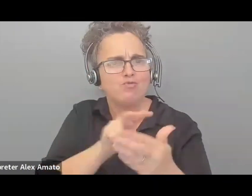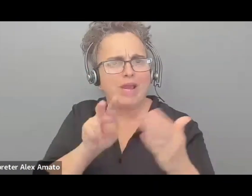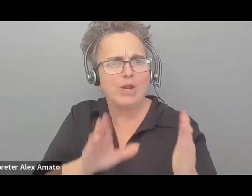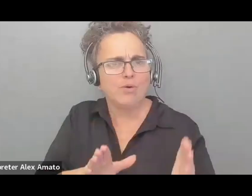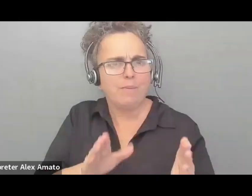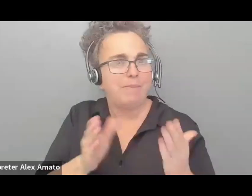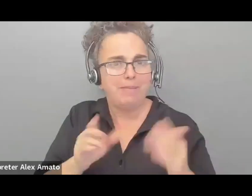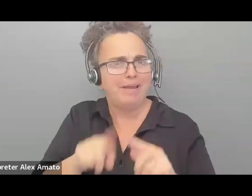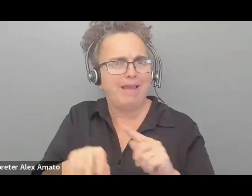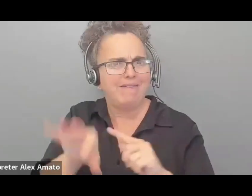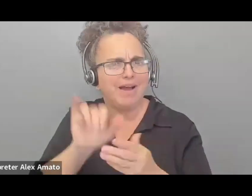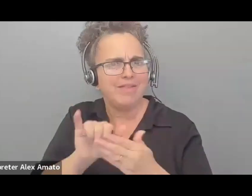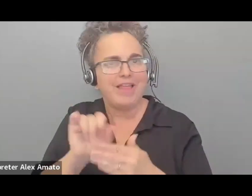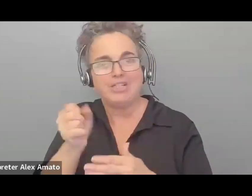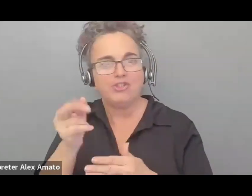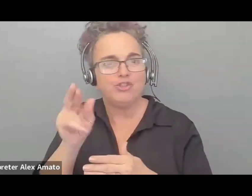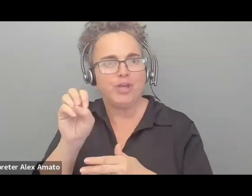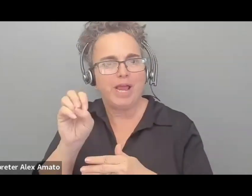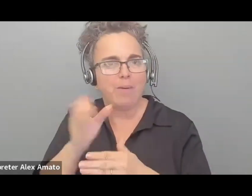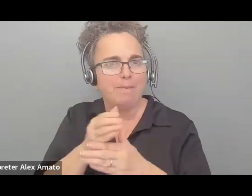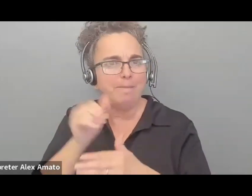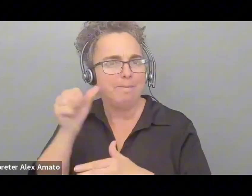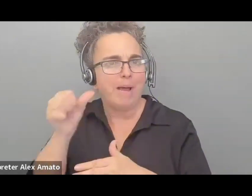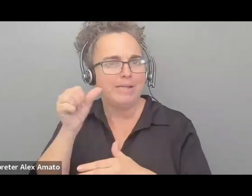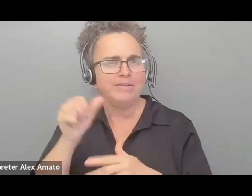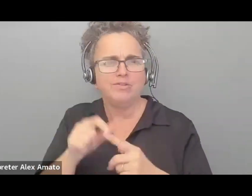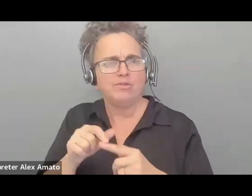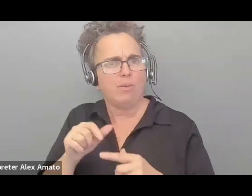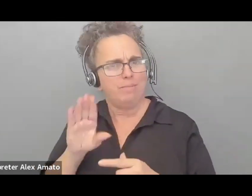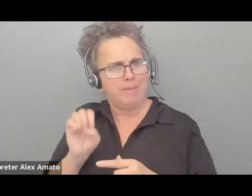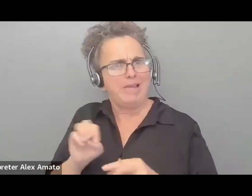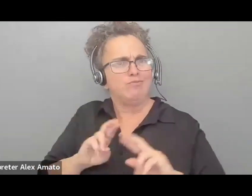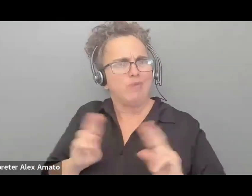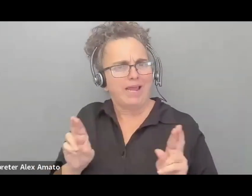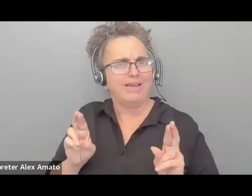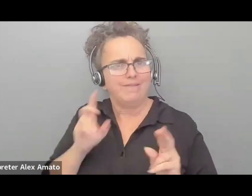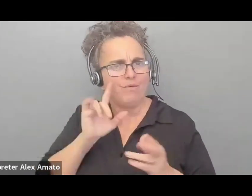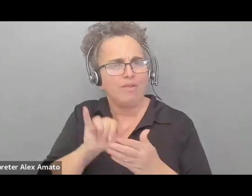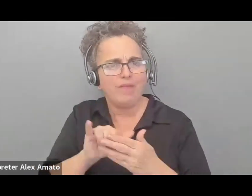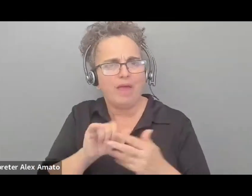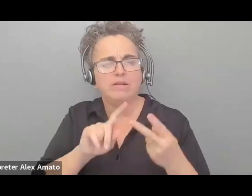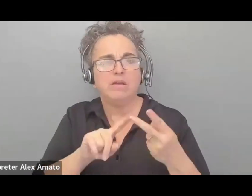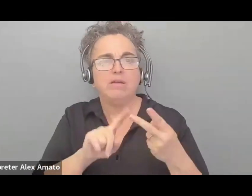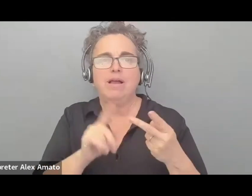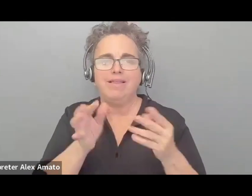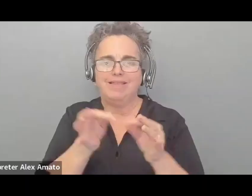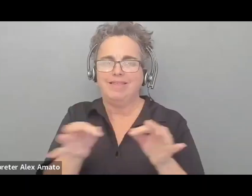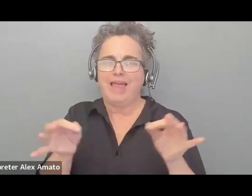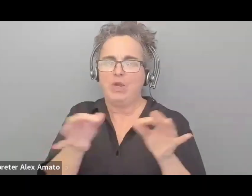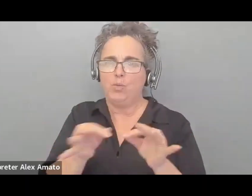And so being prepared with things like that. I think also the language and just how easy it is